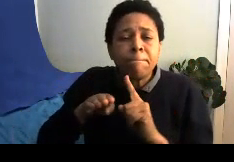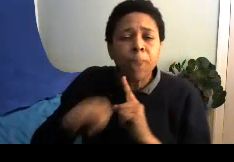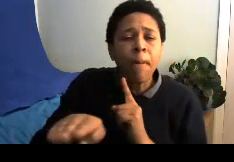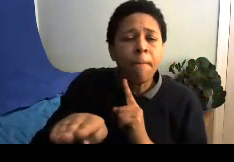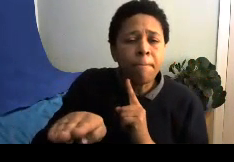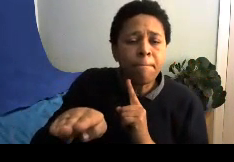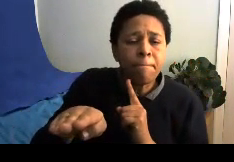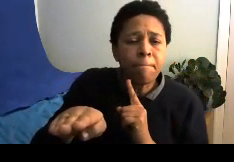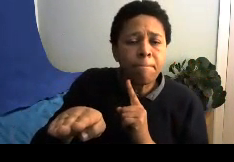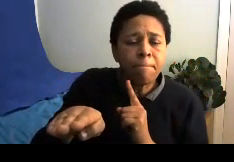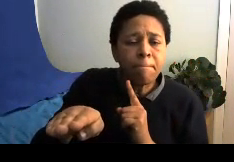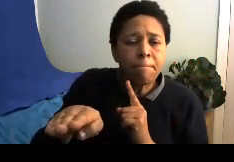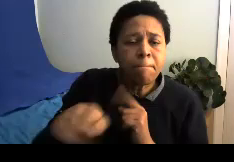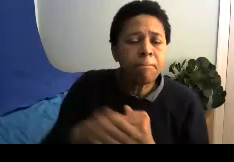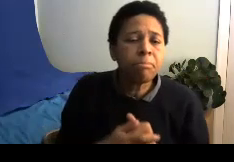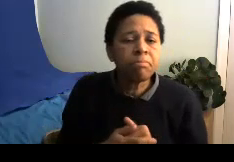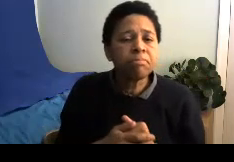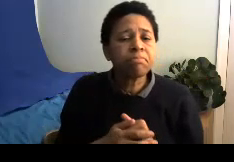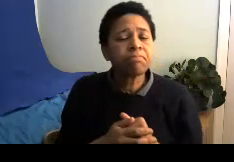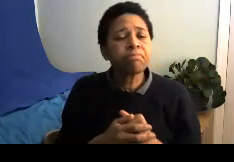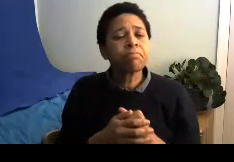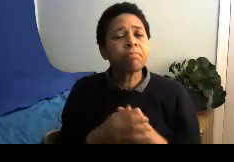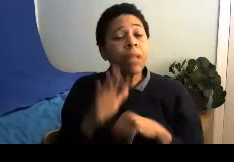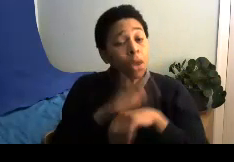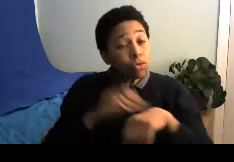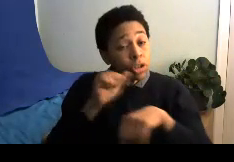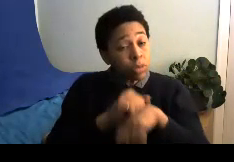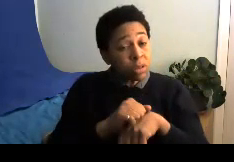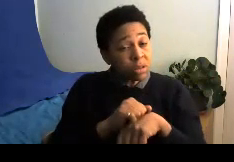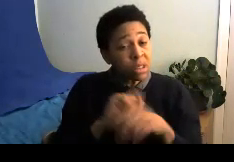Christmas, he stayed in his room with crisps and snacks, craving